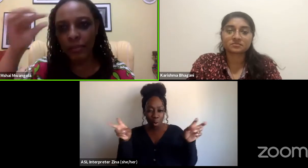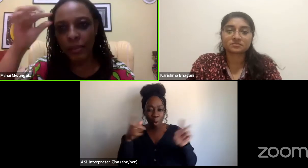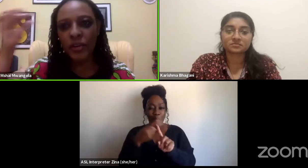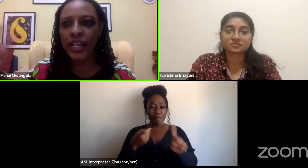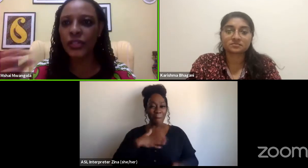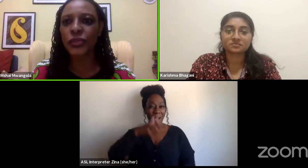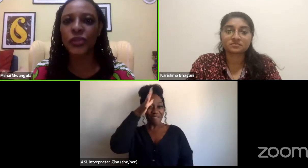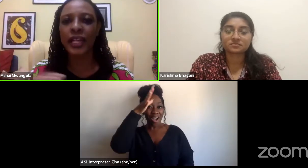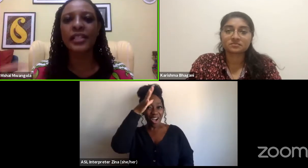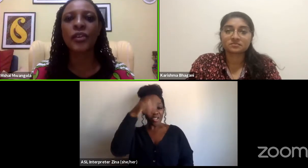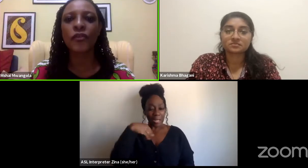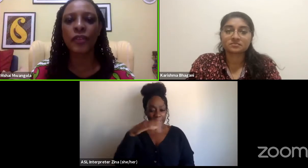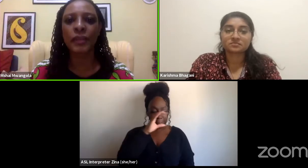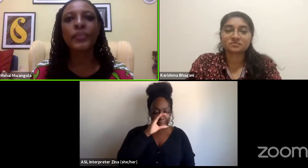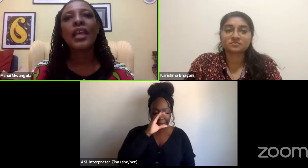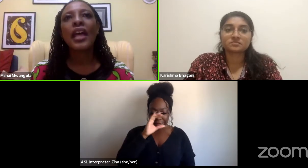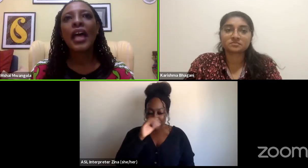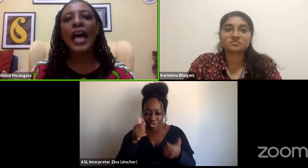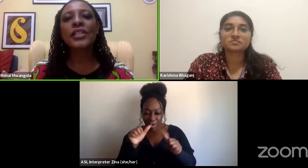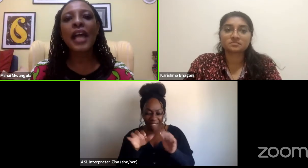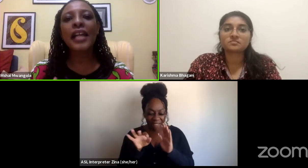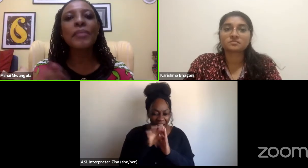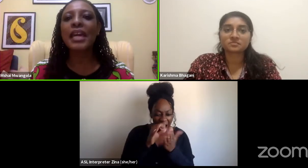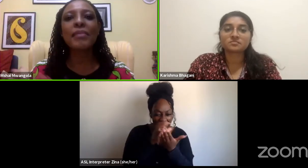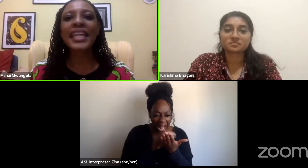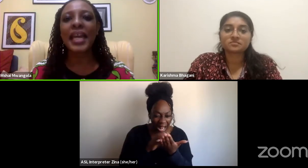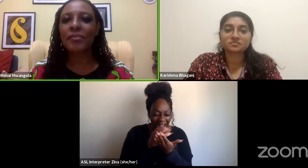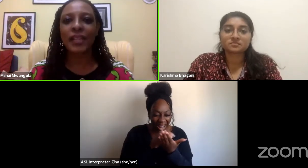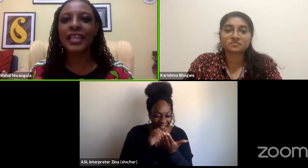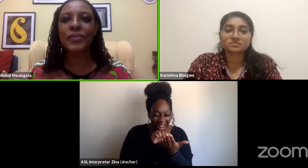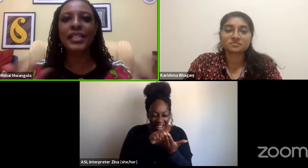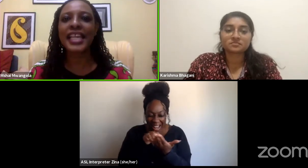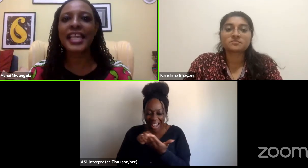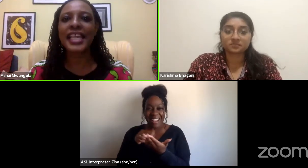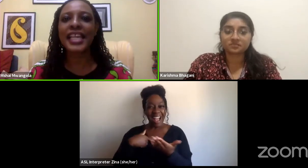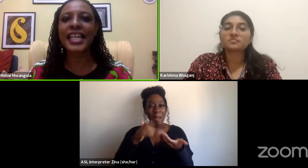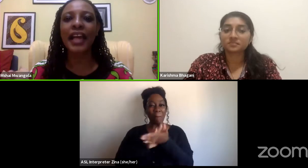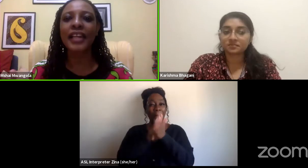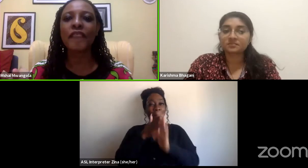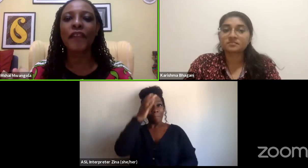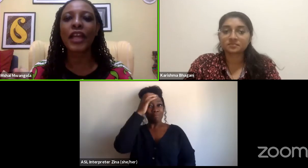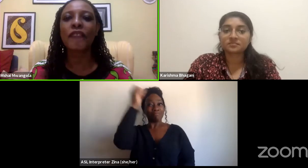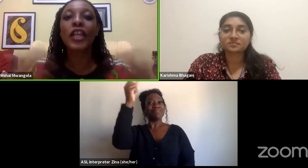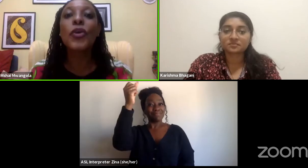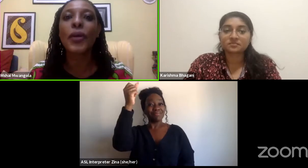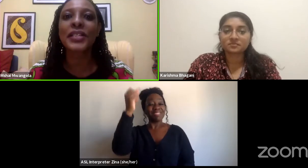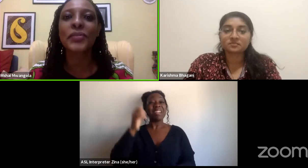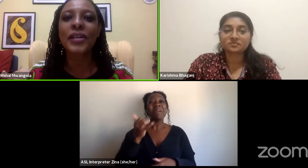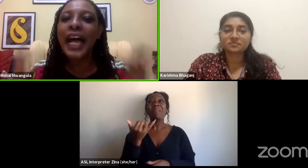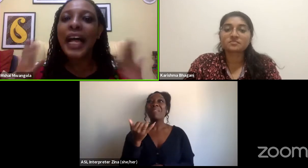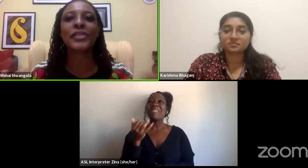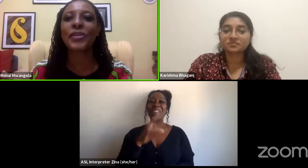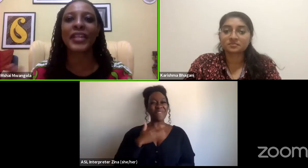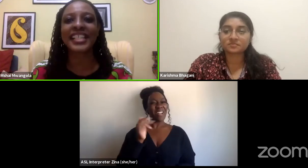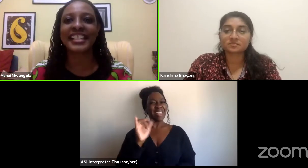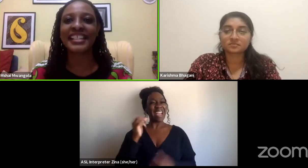I'd memorize those two lines and look for them. And it became a game. He would say something and if I knew what it was, I'd be so excited.